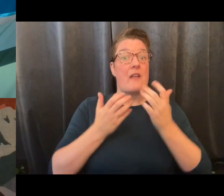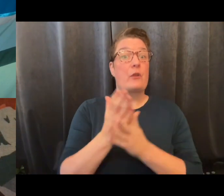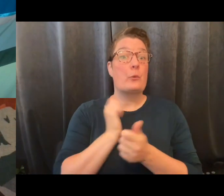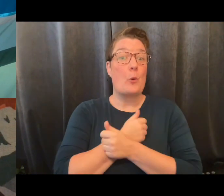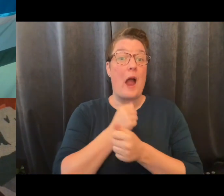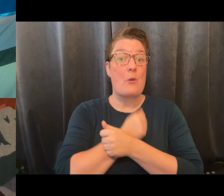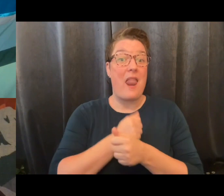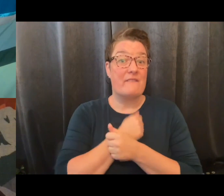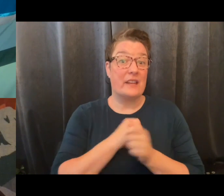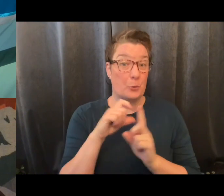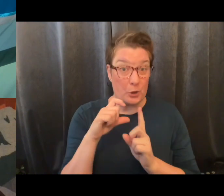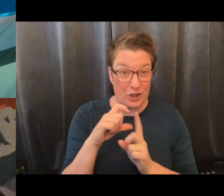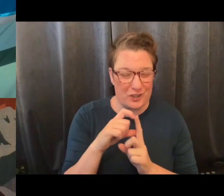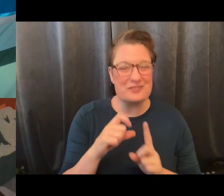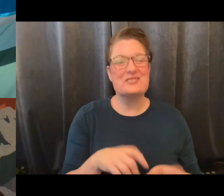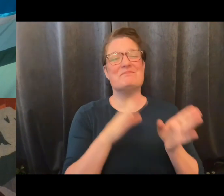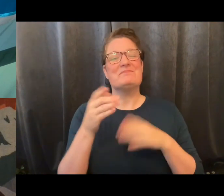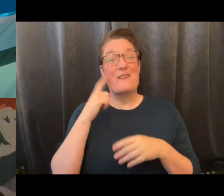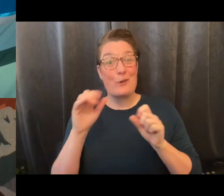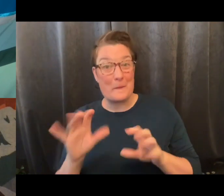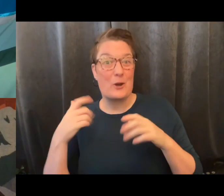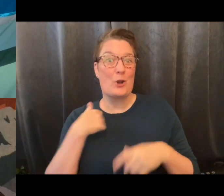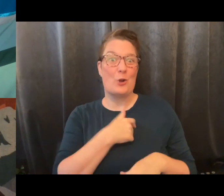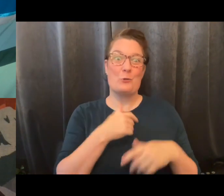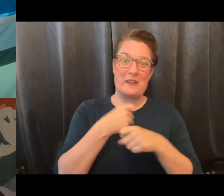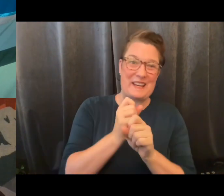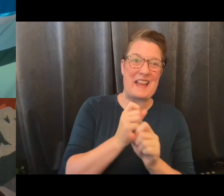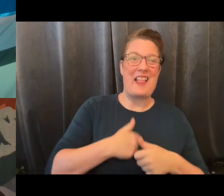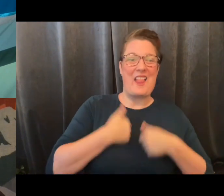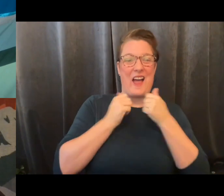For the miracle we have enlivened with you when no one is watching in the quiet of our own hearts.